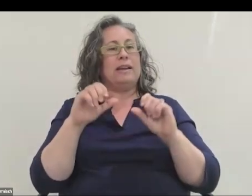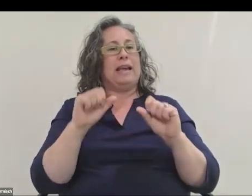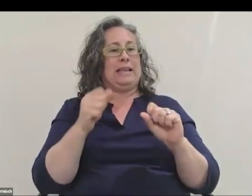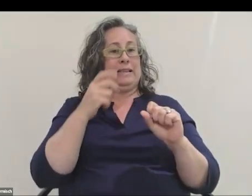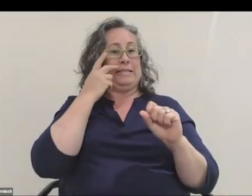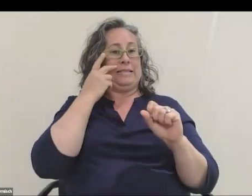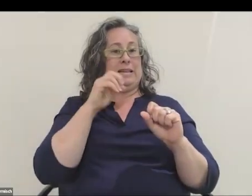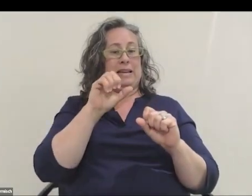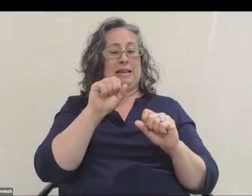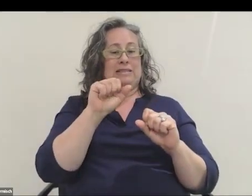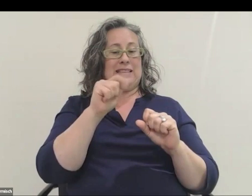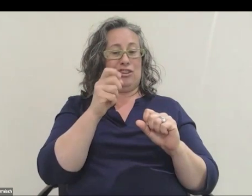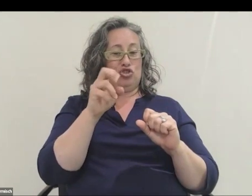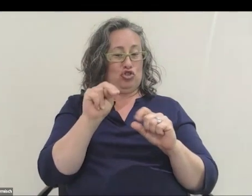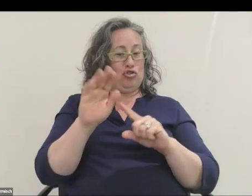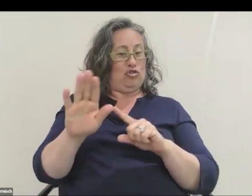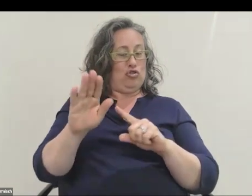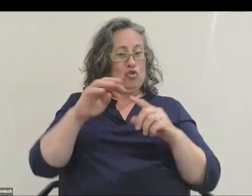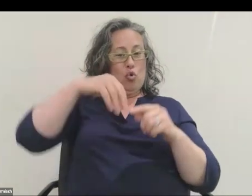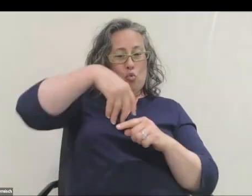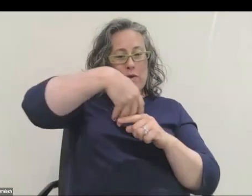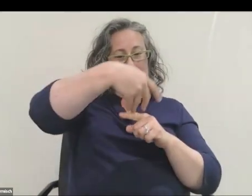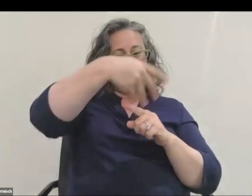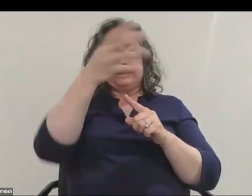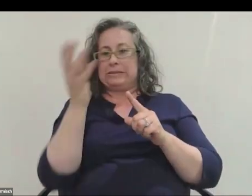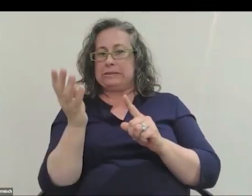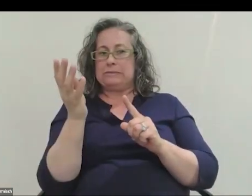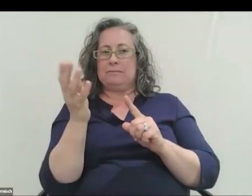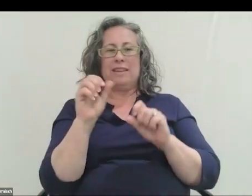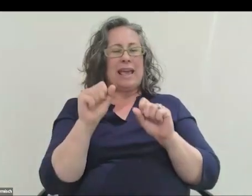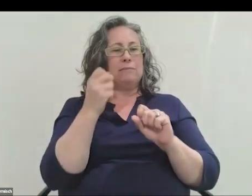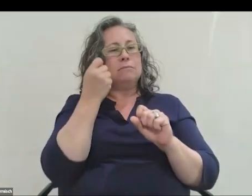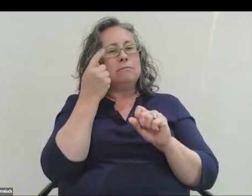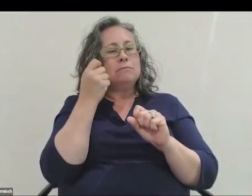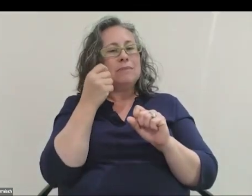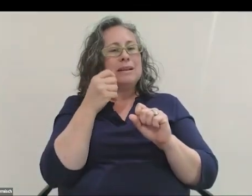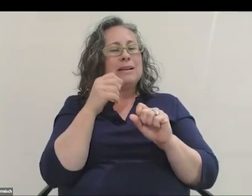you can see Saturn rings, to understand the scale of the object,